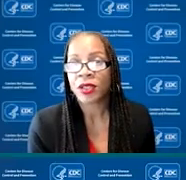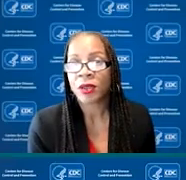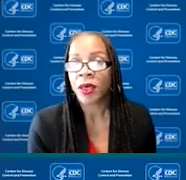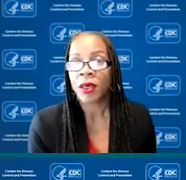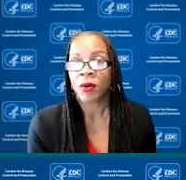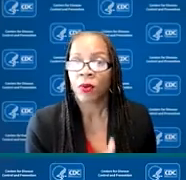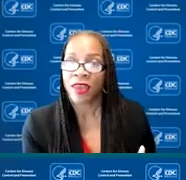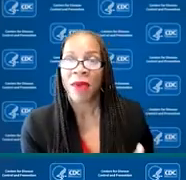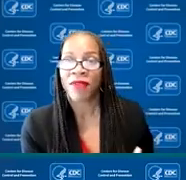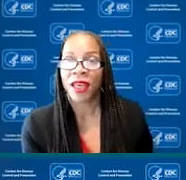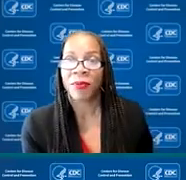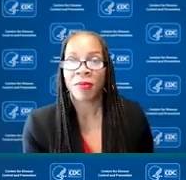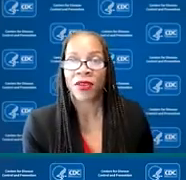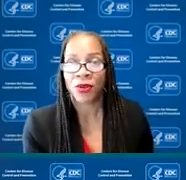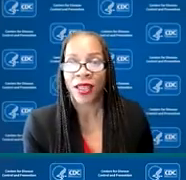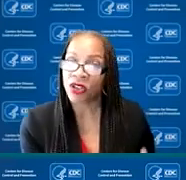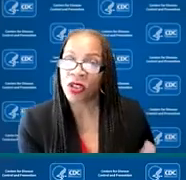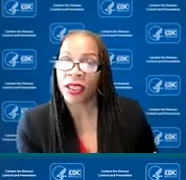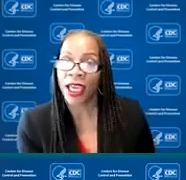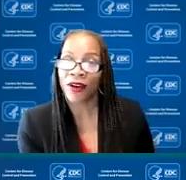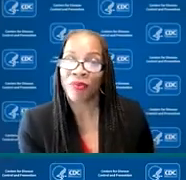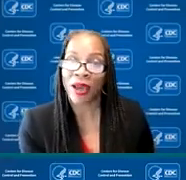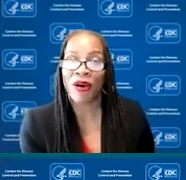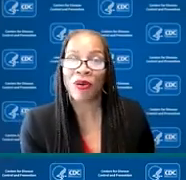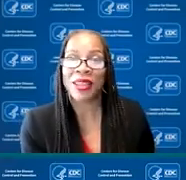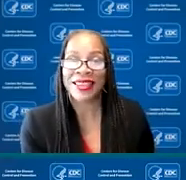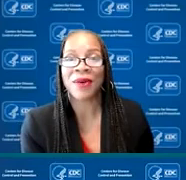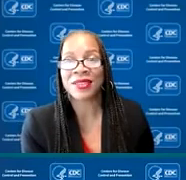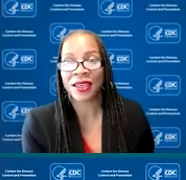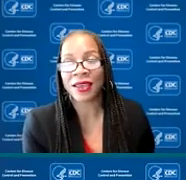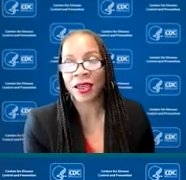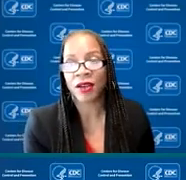within my family and make sure that I took care of my home and that that was taken care of